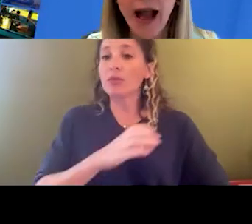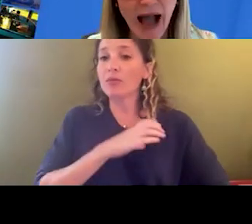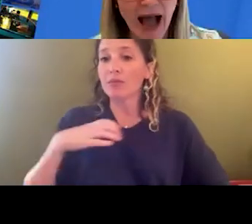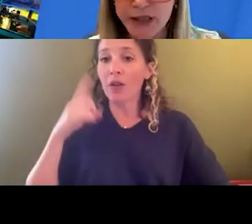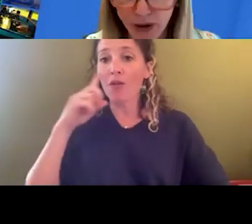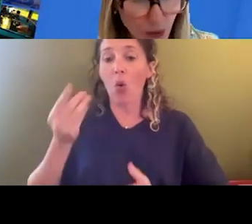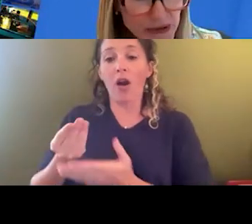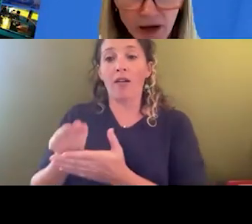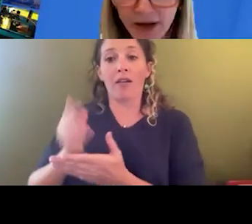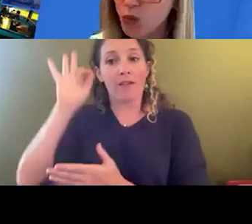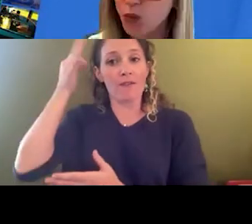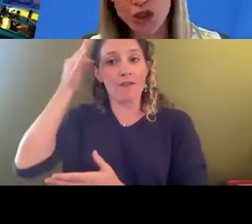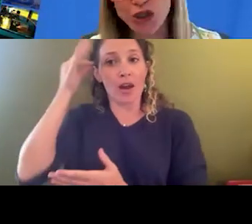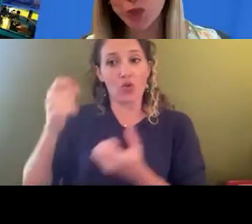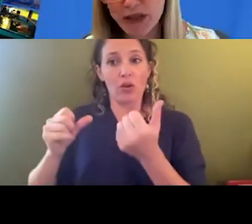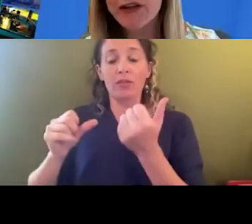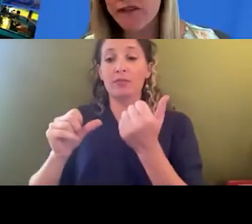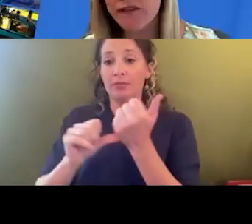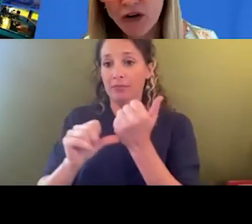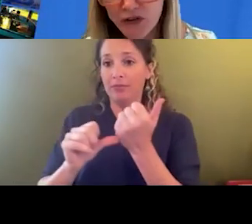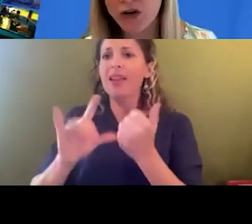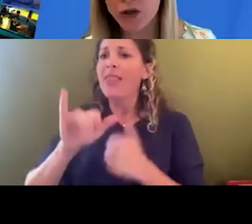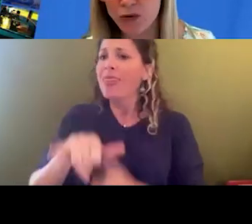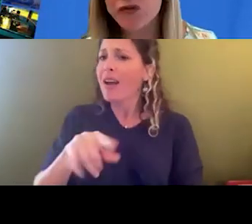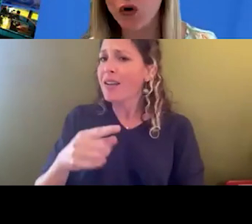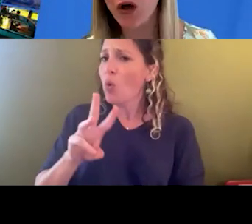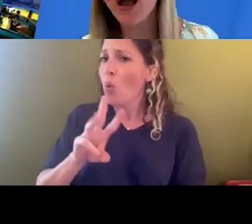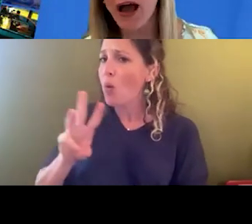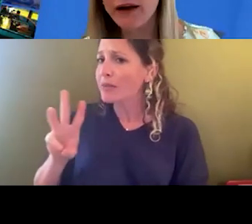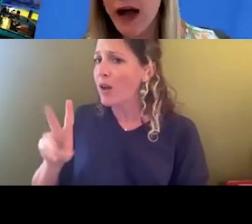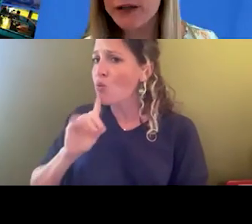has a website, which is really, very useful and has